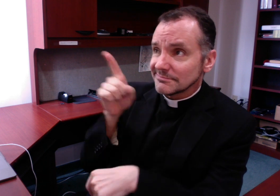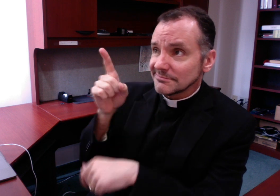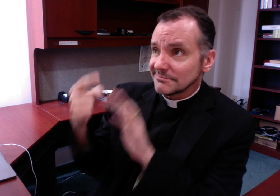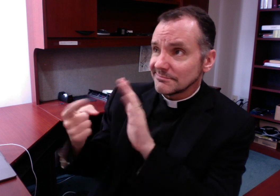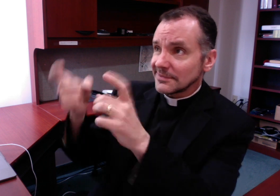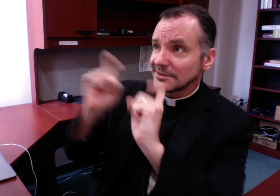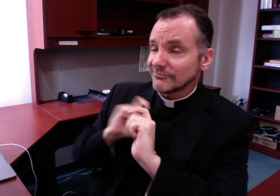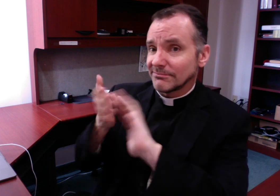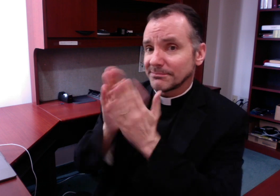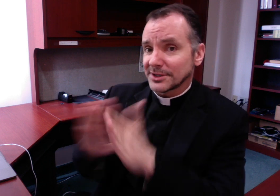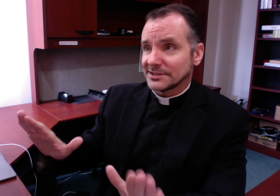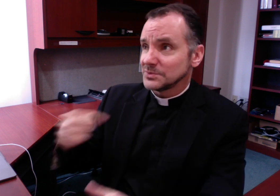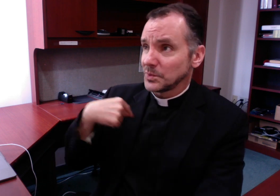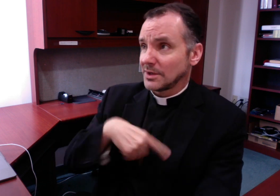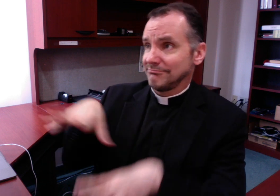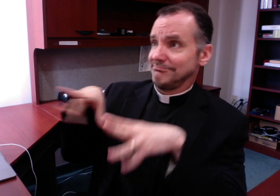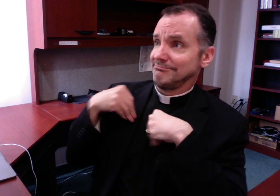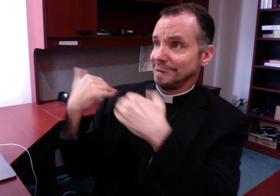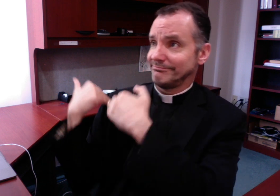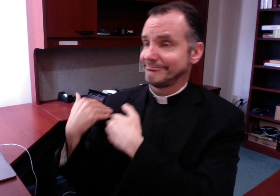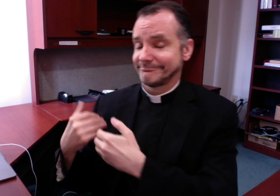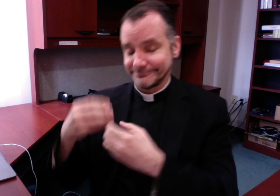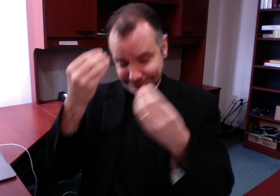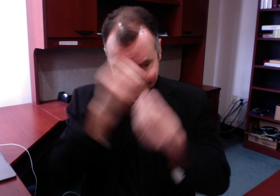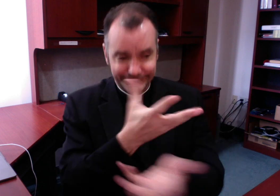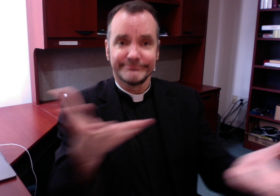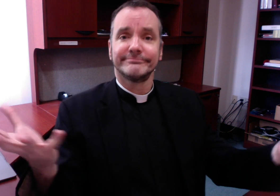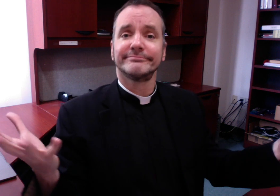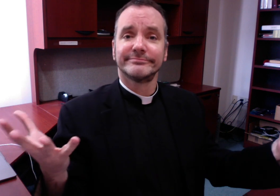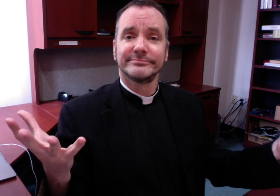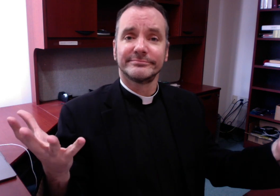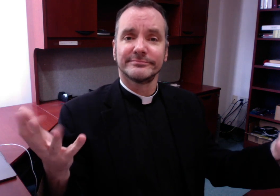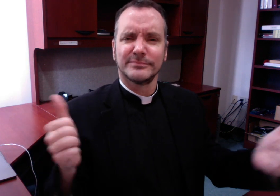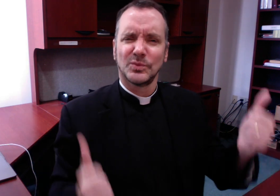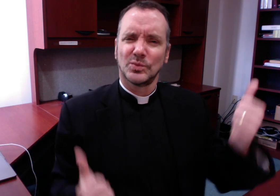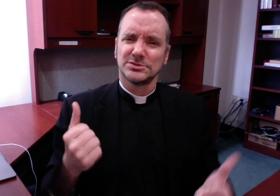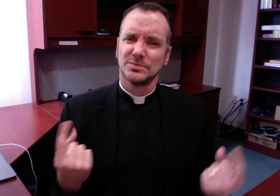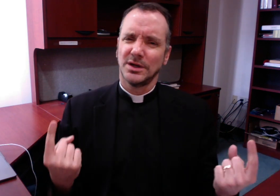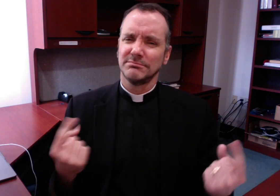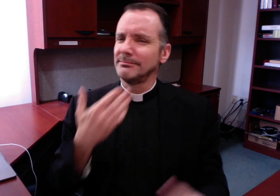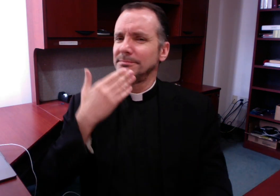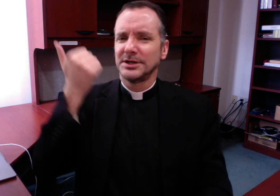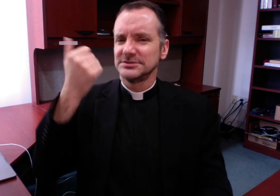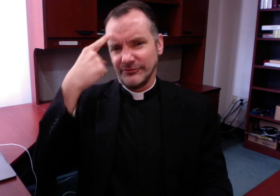peace in Christ that we may share with others. Which do we choose? Which is